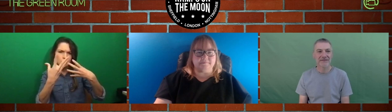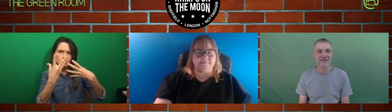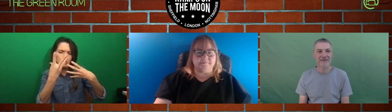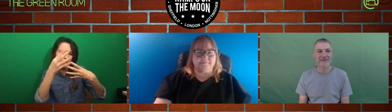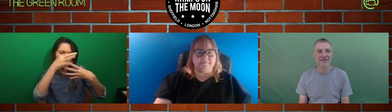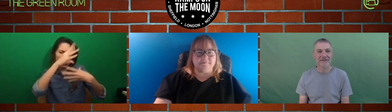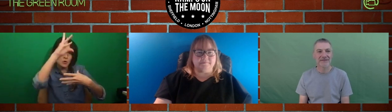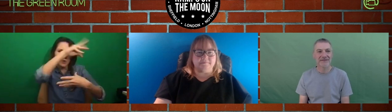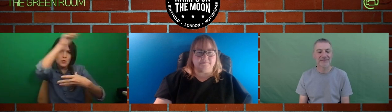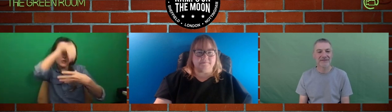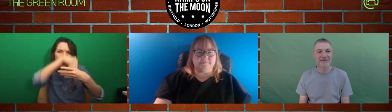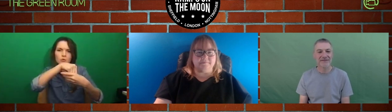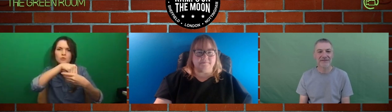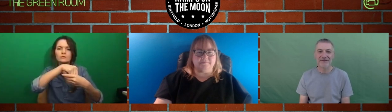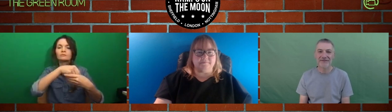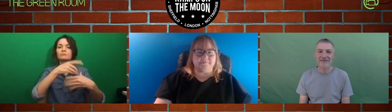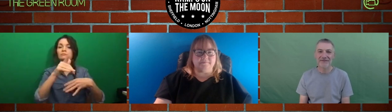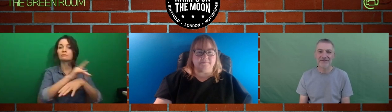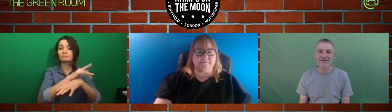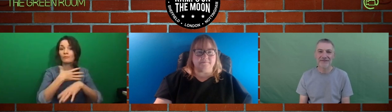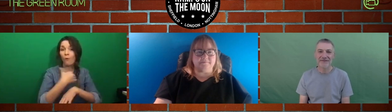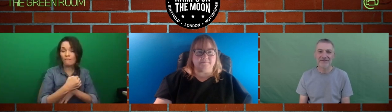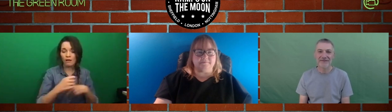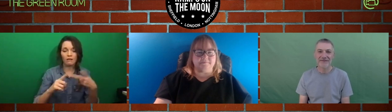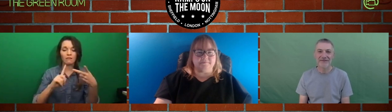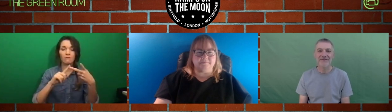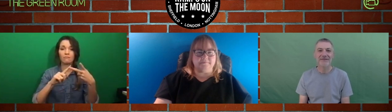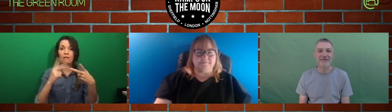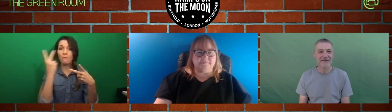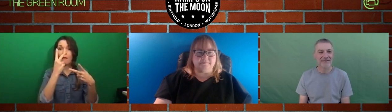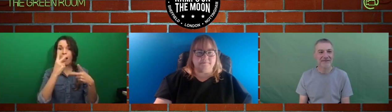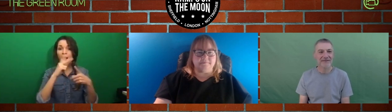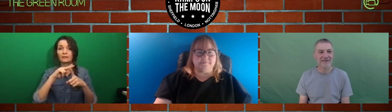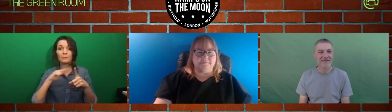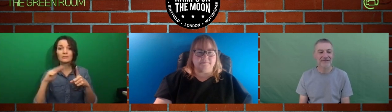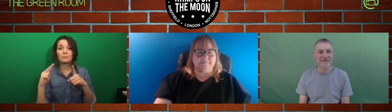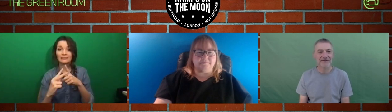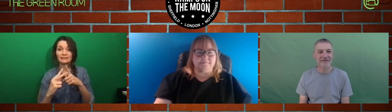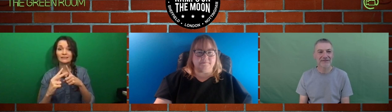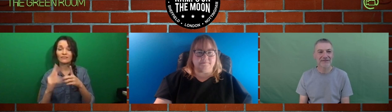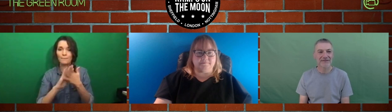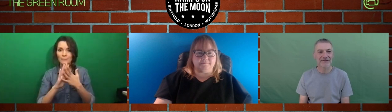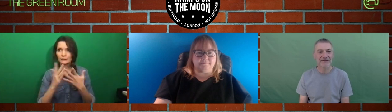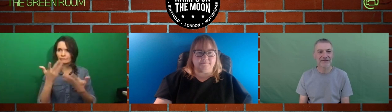There's one from the blind perspective where we're talking with the sound designer